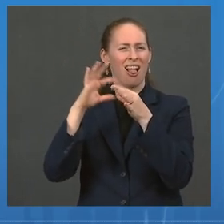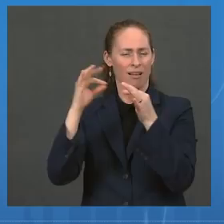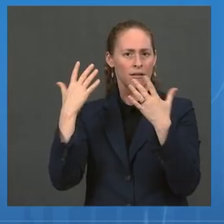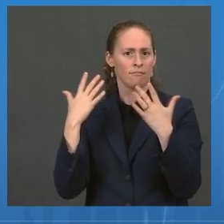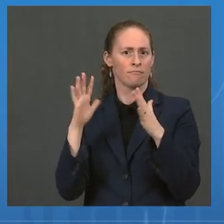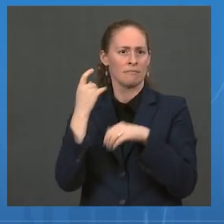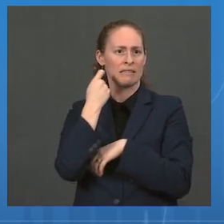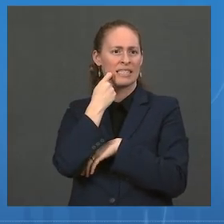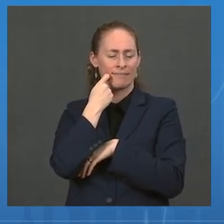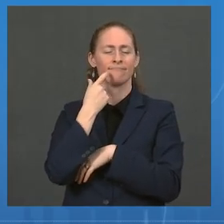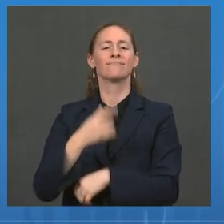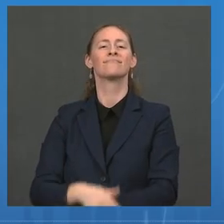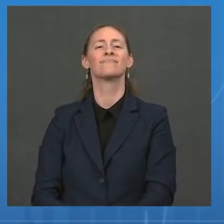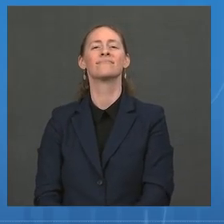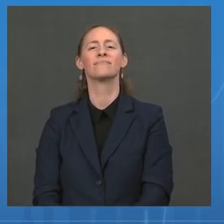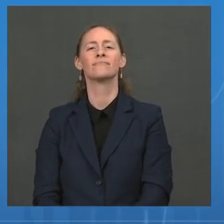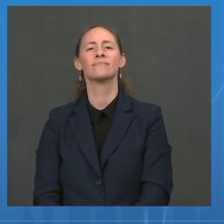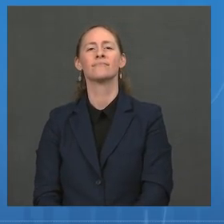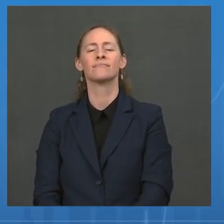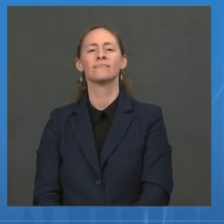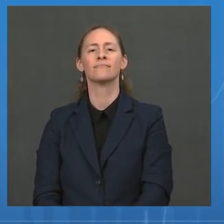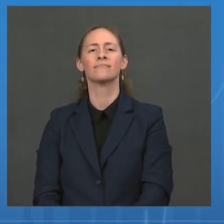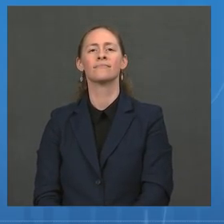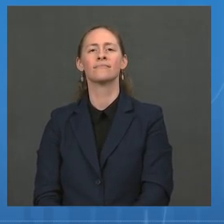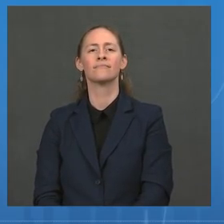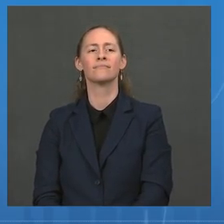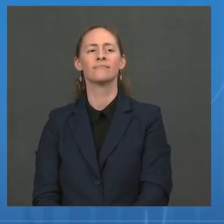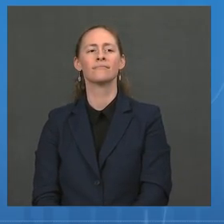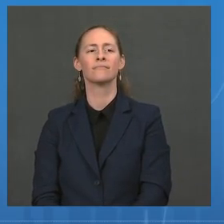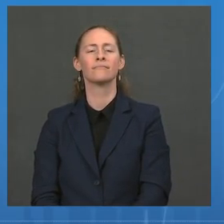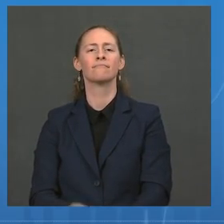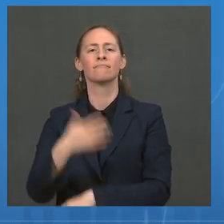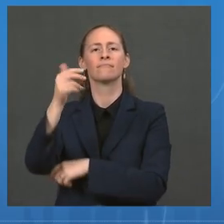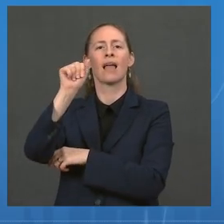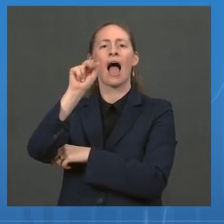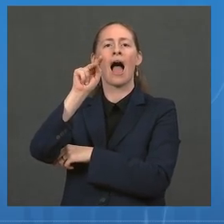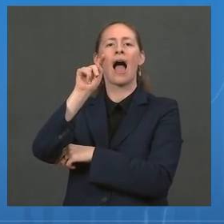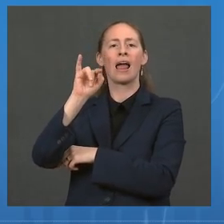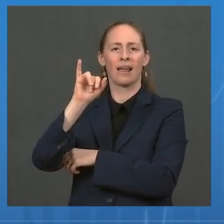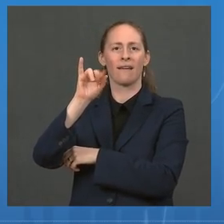It is referred to as the Antiviral Program for Pandemics,